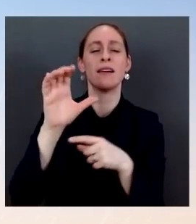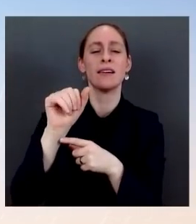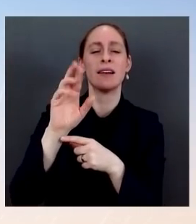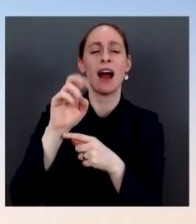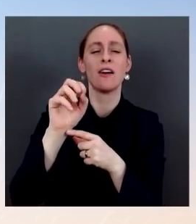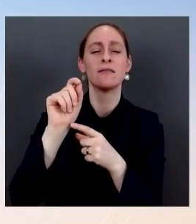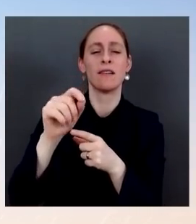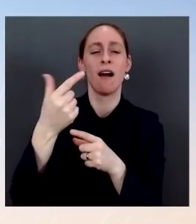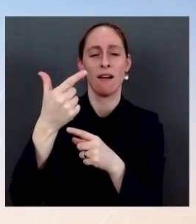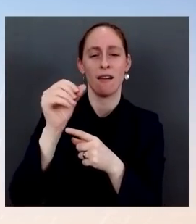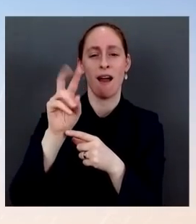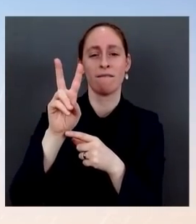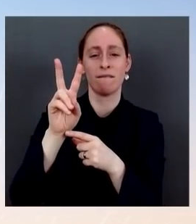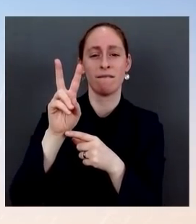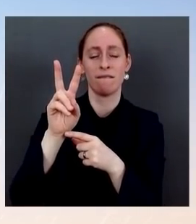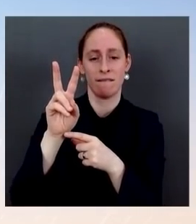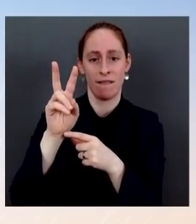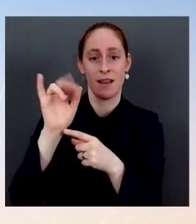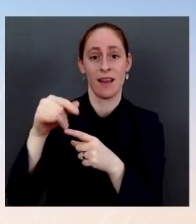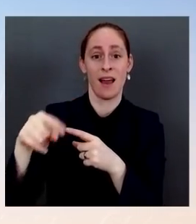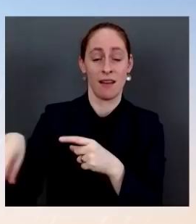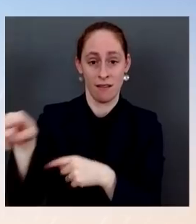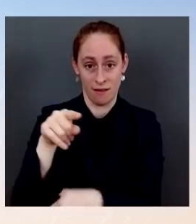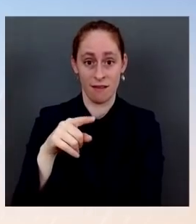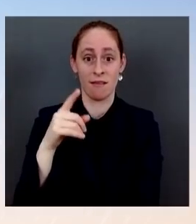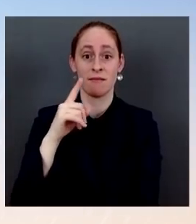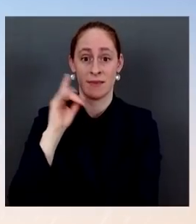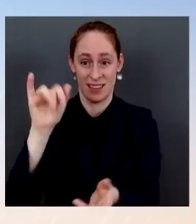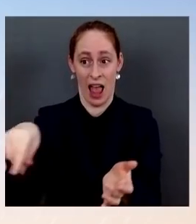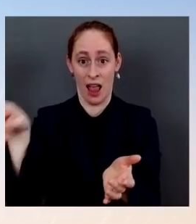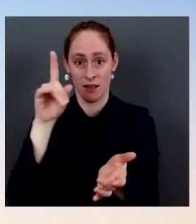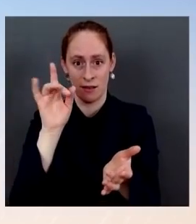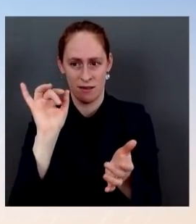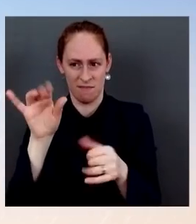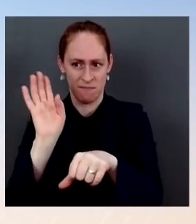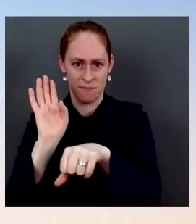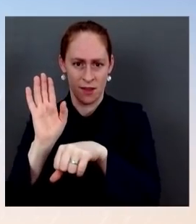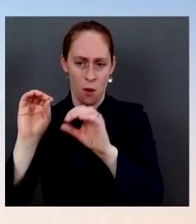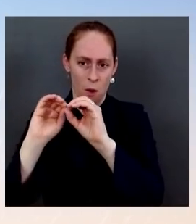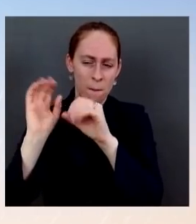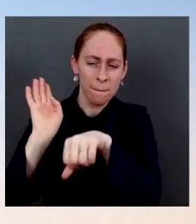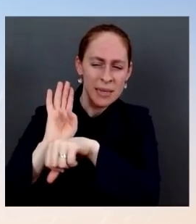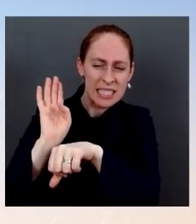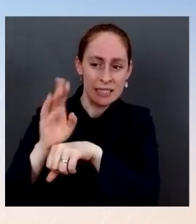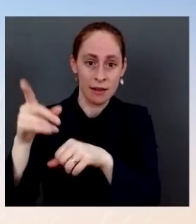What I can tell you is that we've been planning for the website to be ready when tests start to be ready. And the te- --